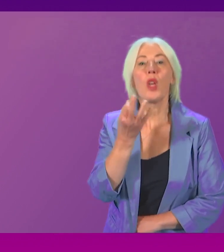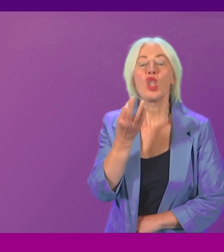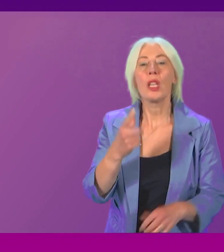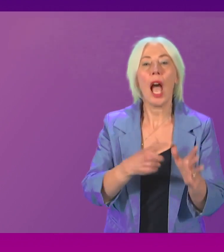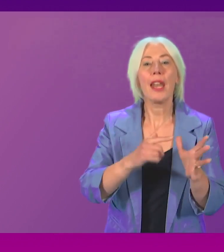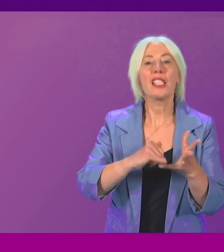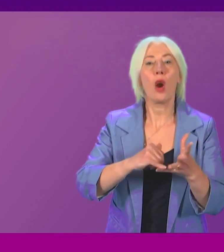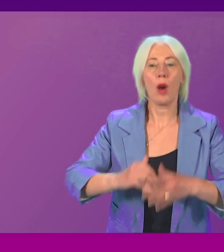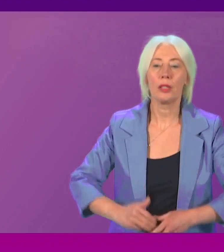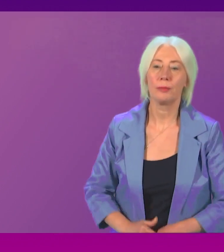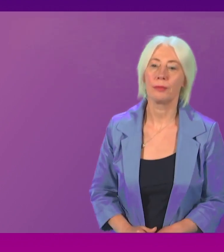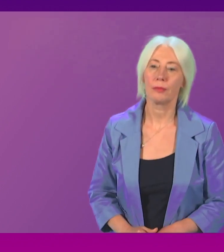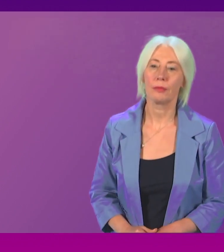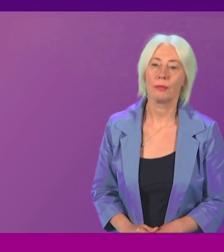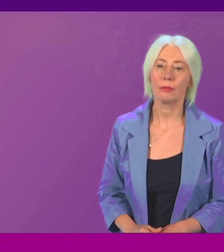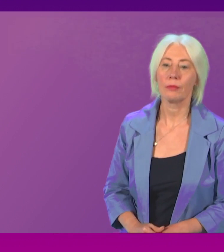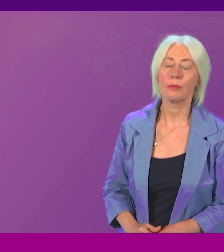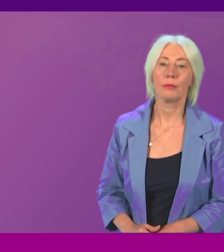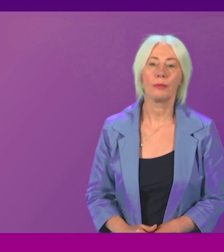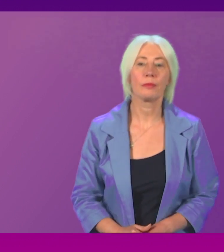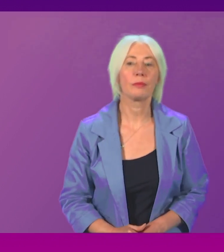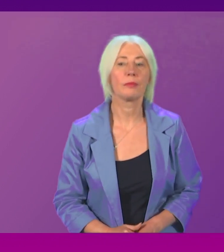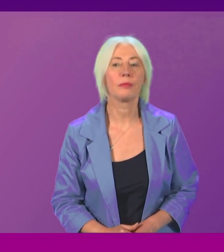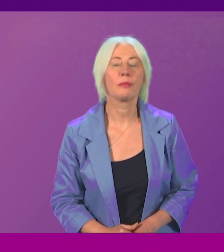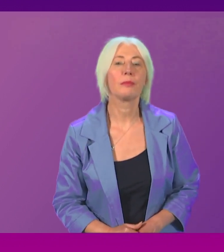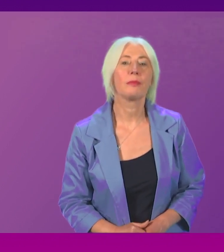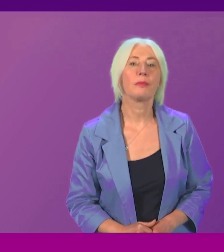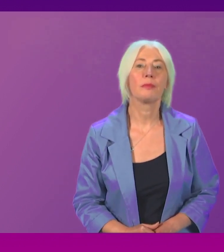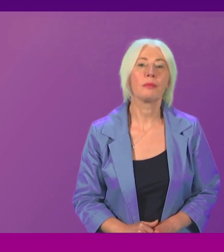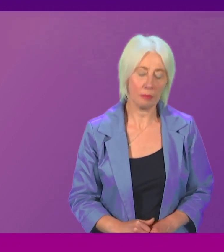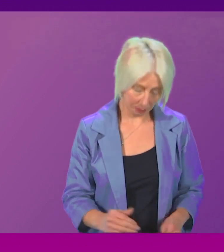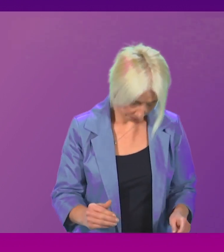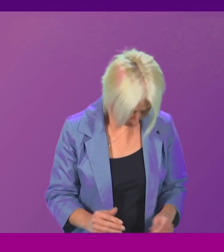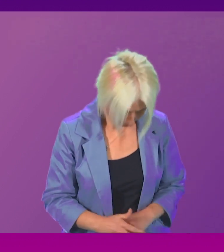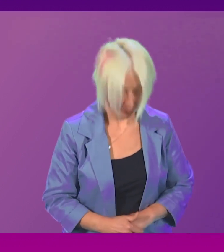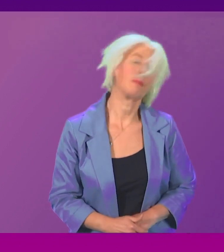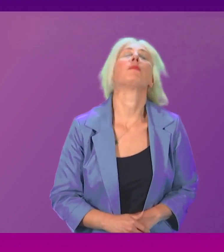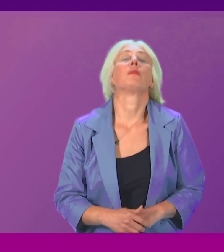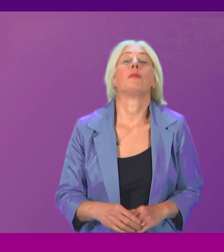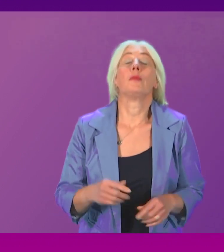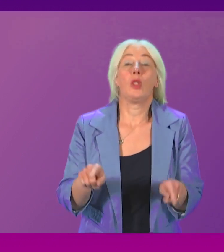I join others in saying Ramadan Mubarak.